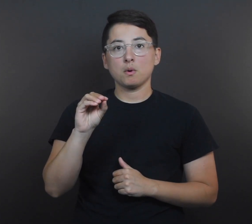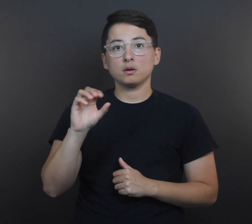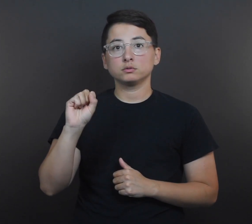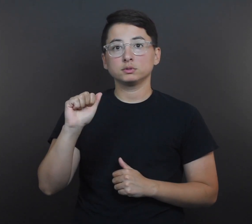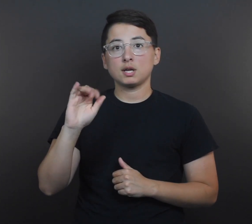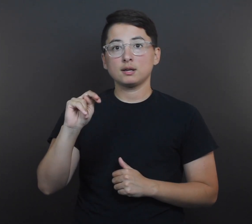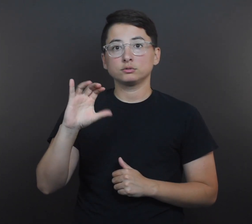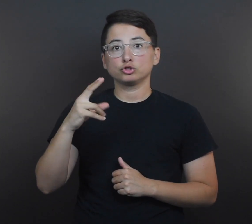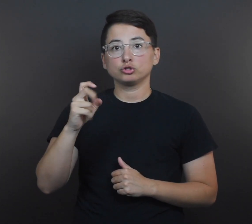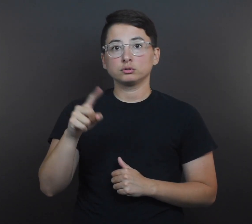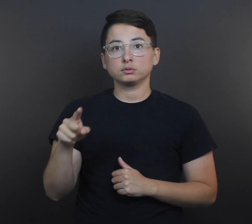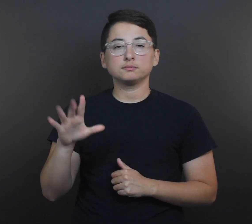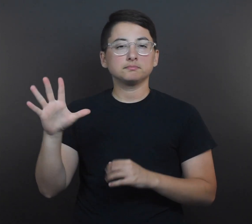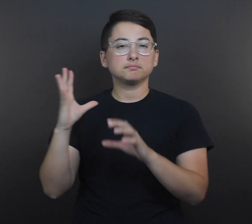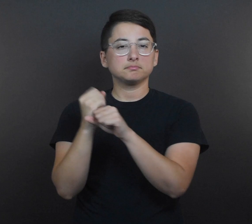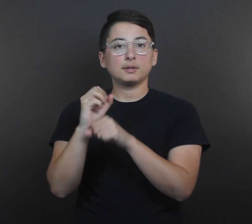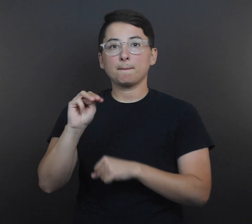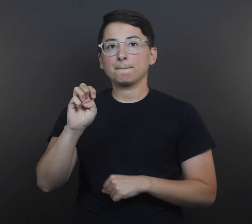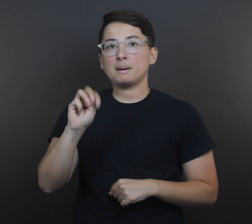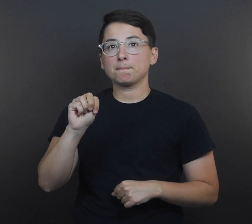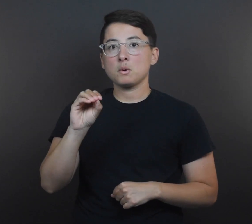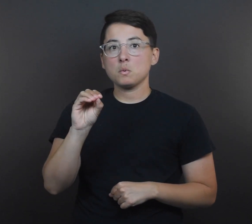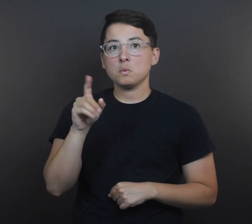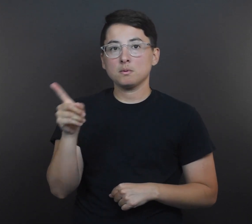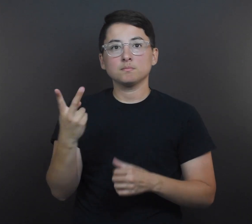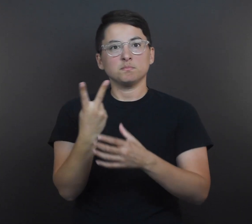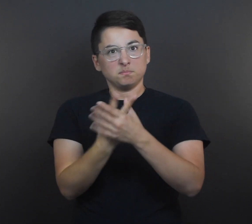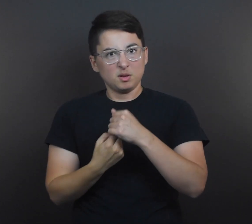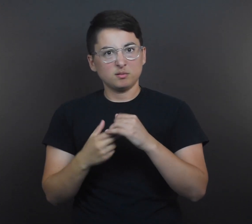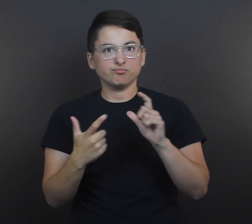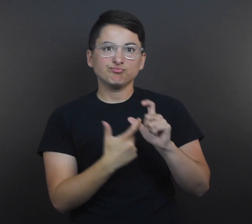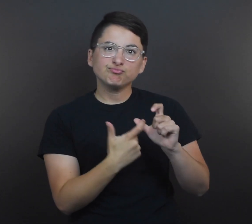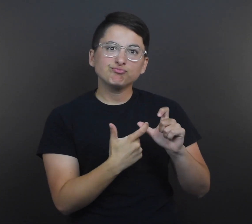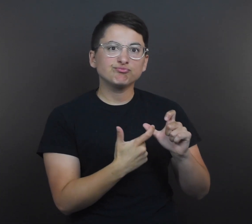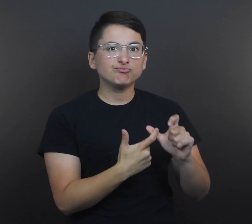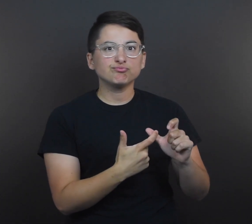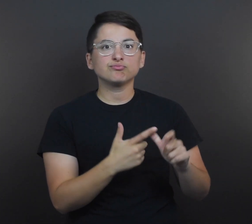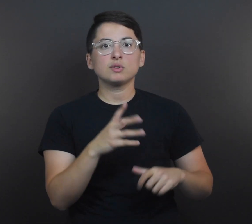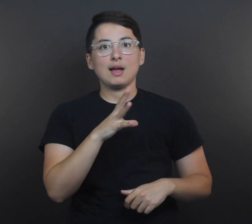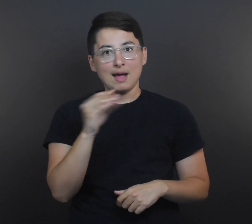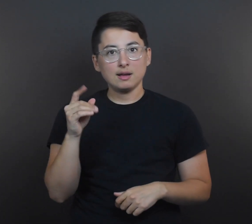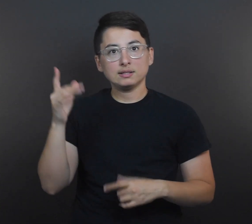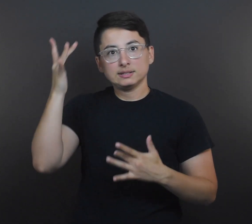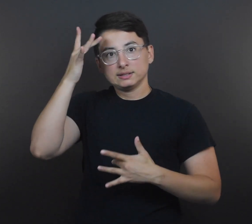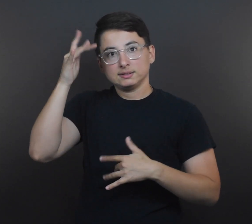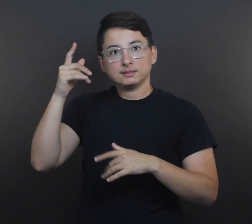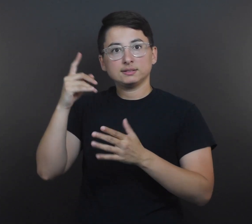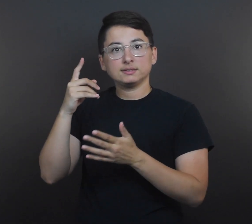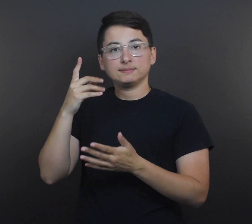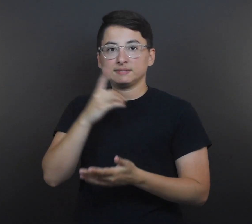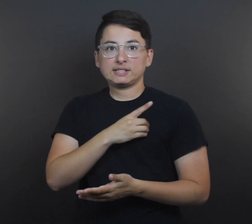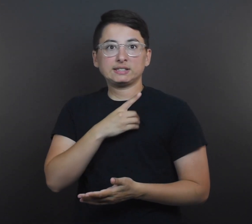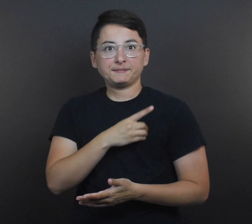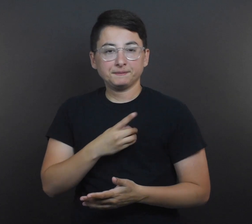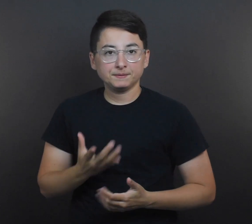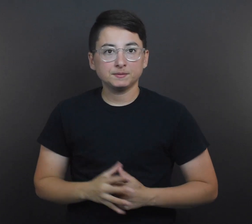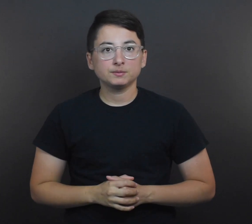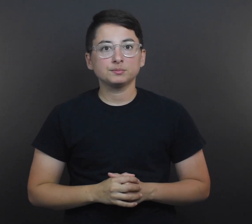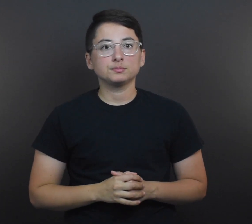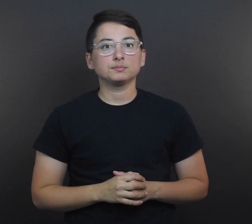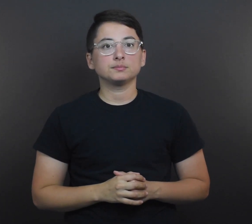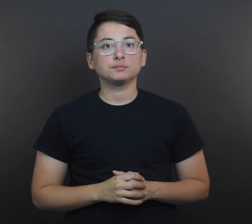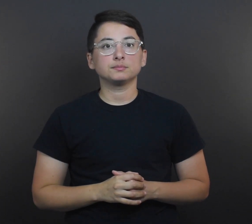Guillermo “Memo” Sanchez is both a marathoner and a disease detective.